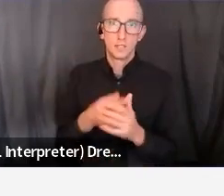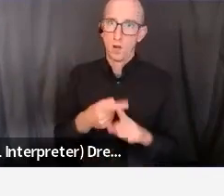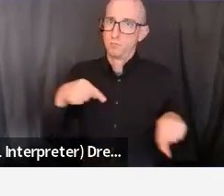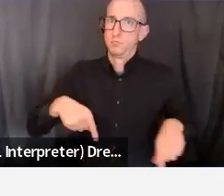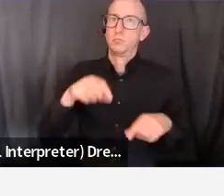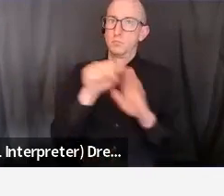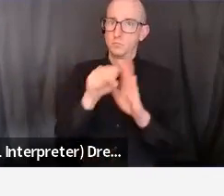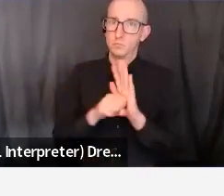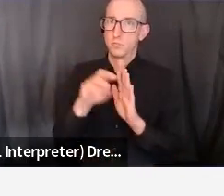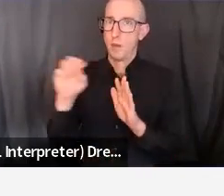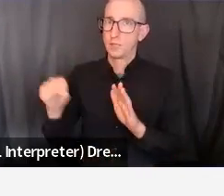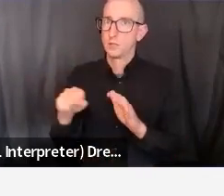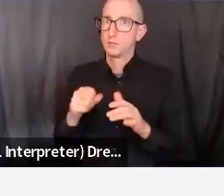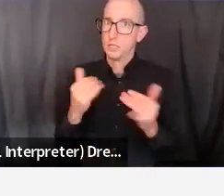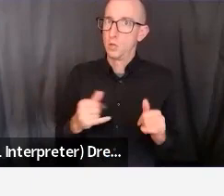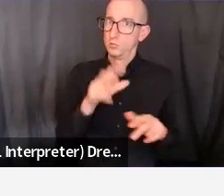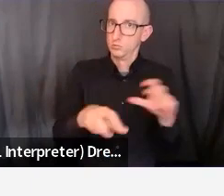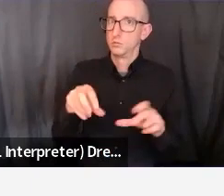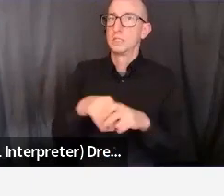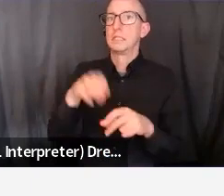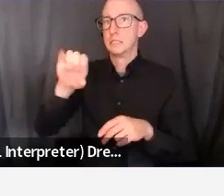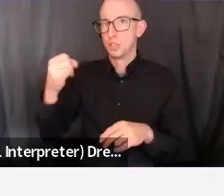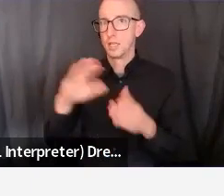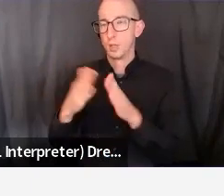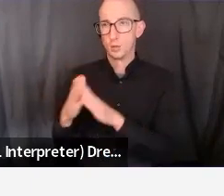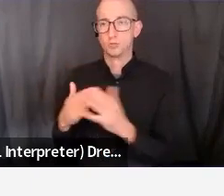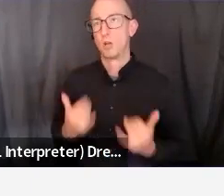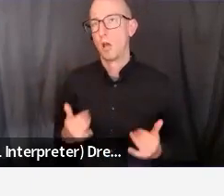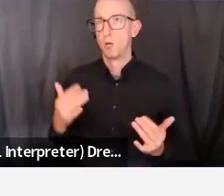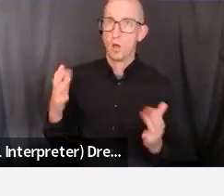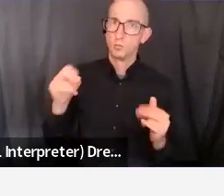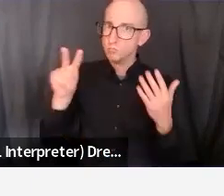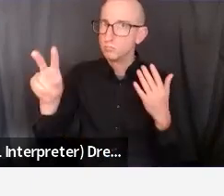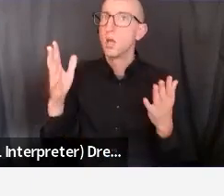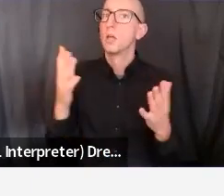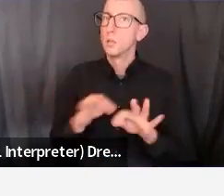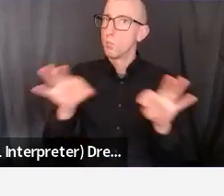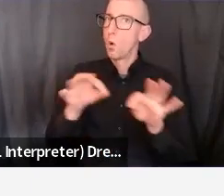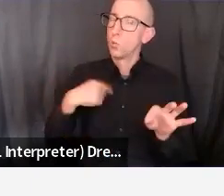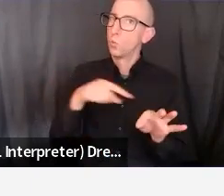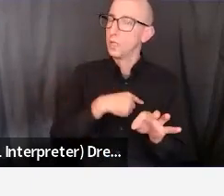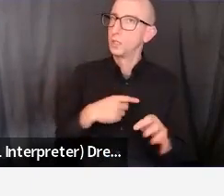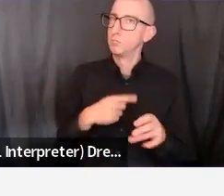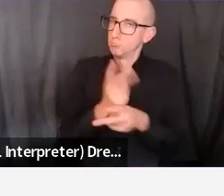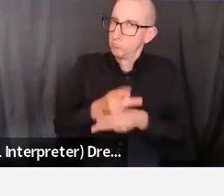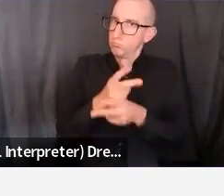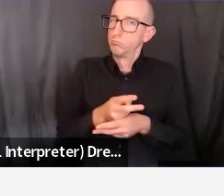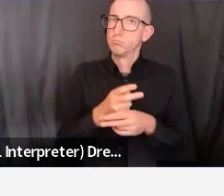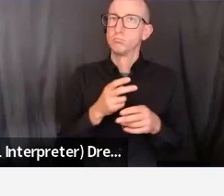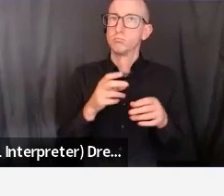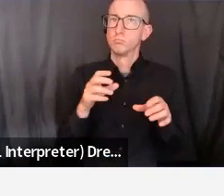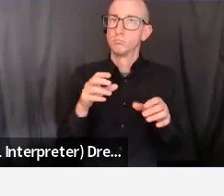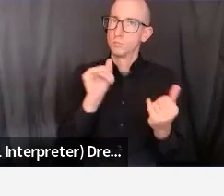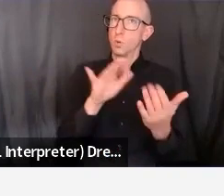and disadvantaged communities. You can go to the next slide. In our first part of this initiative,